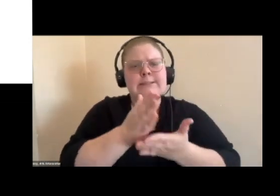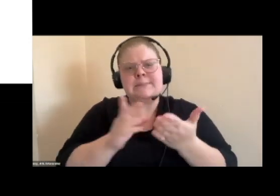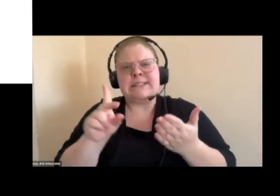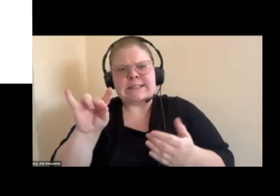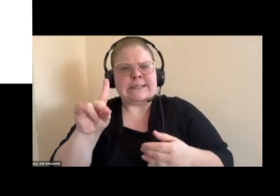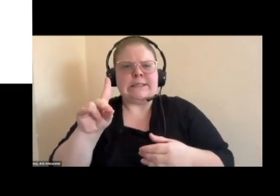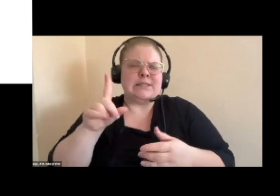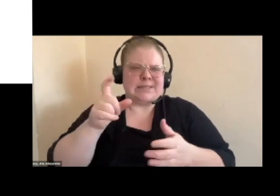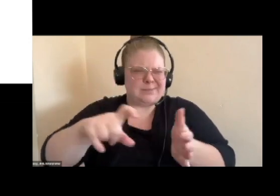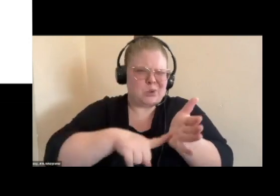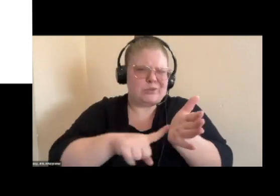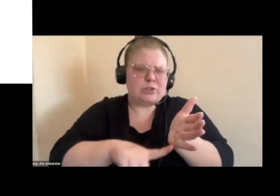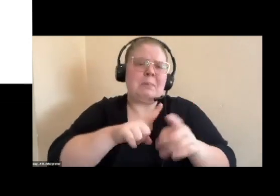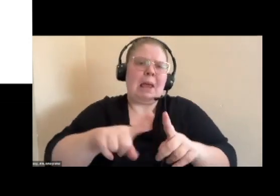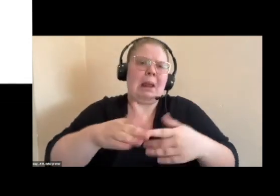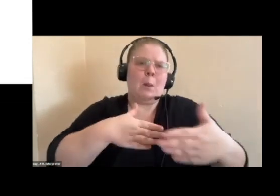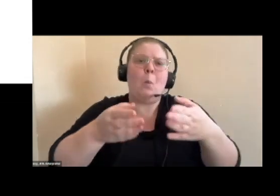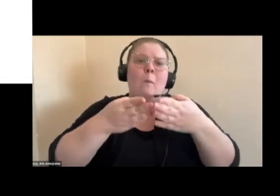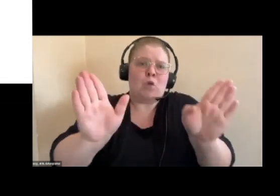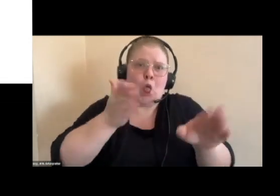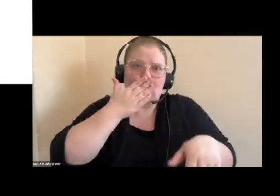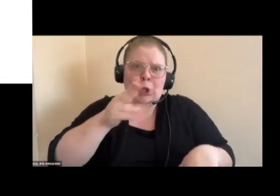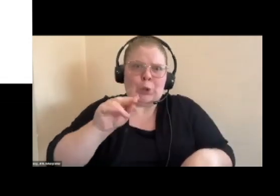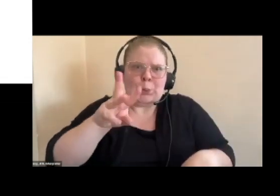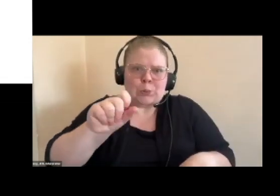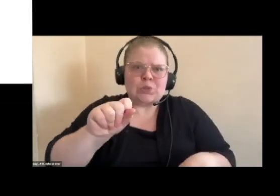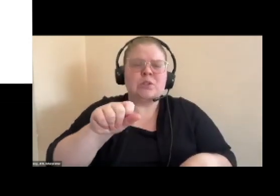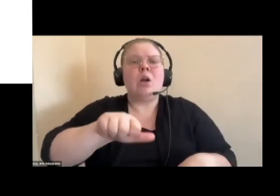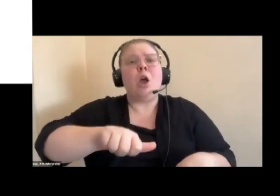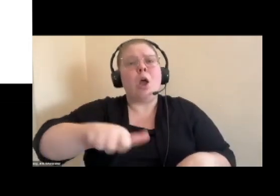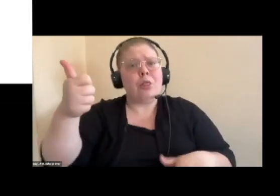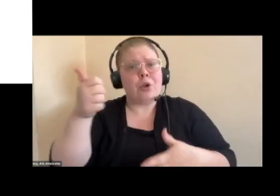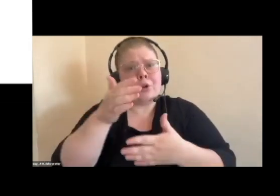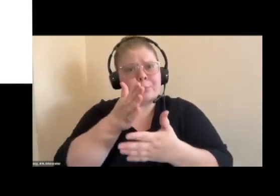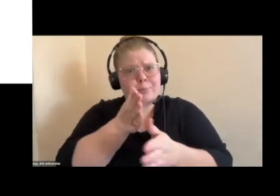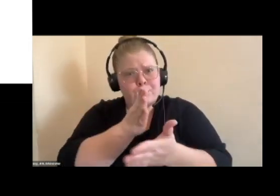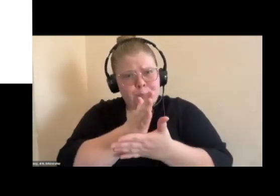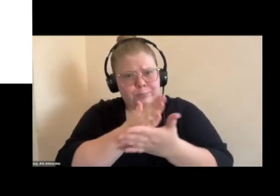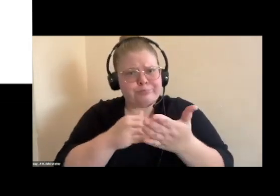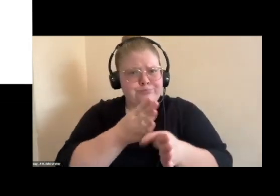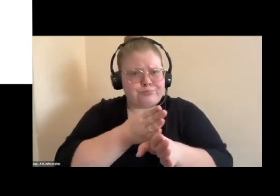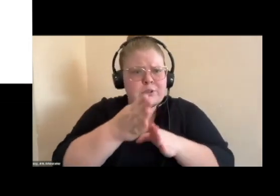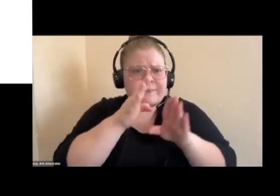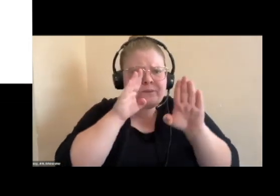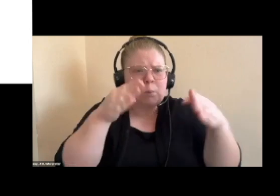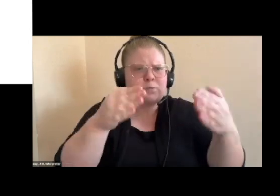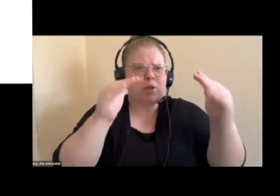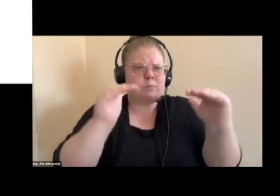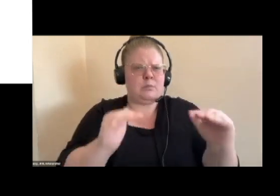Another area that we focused on was HCBS infrastructure.